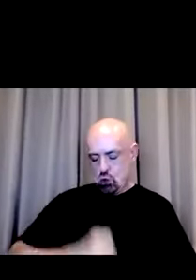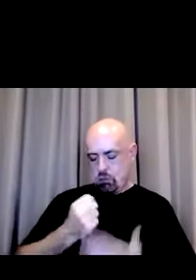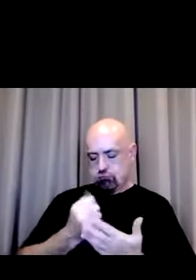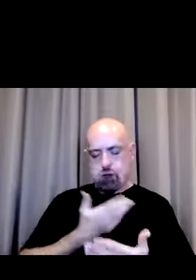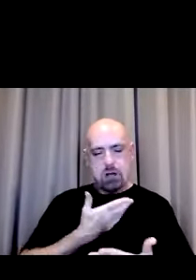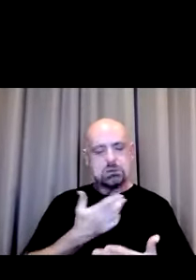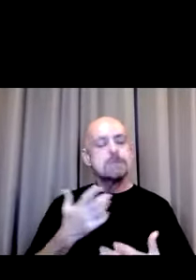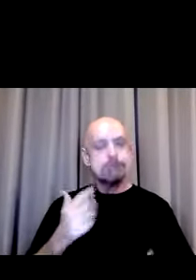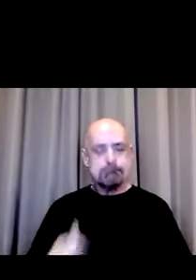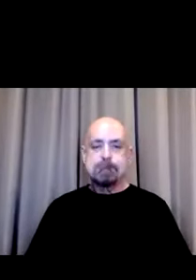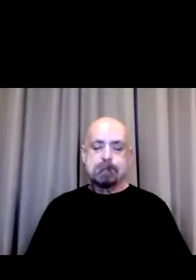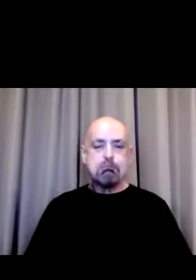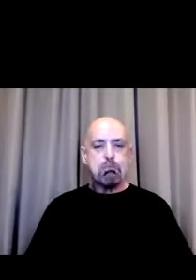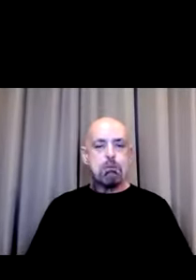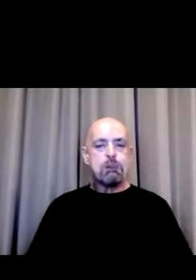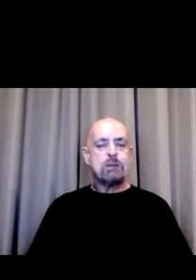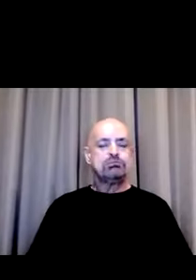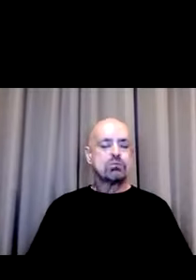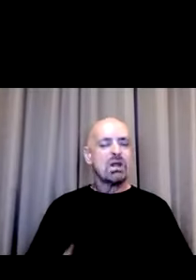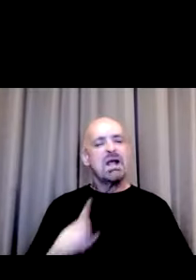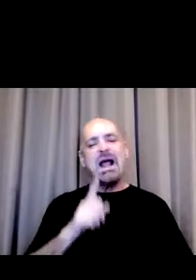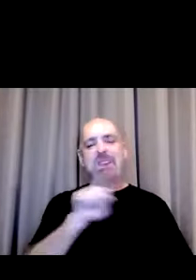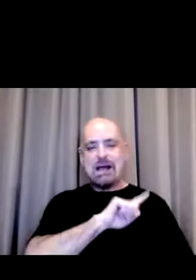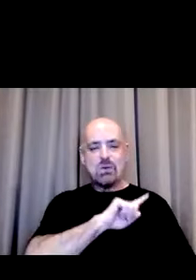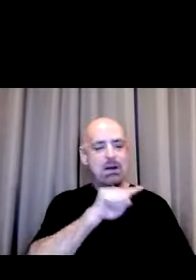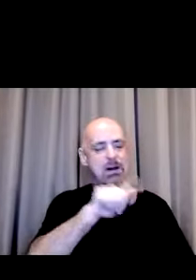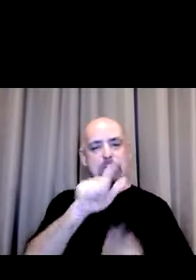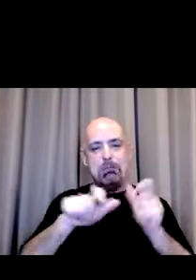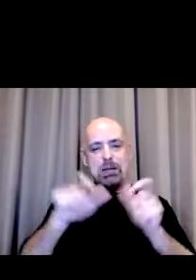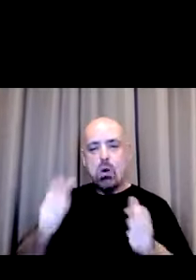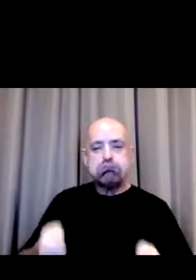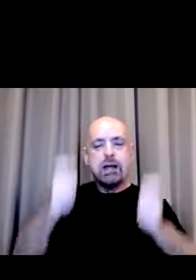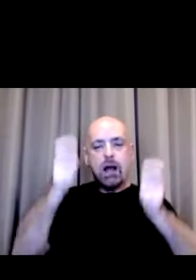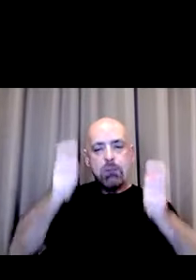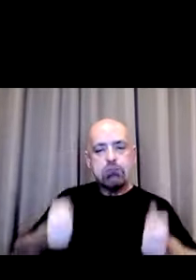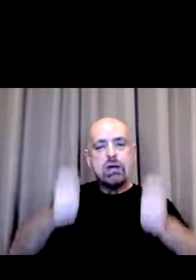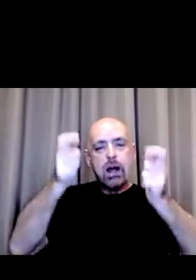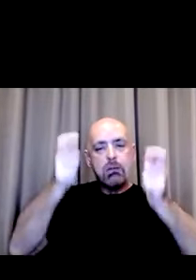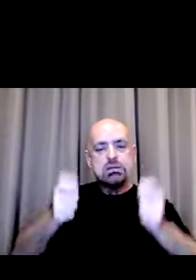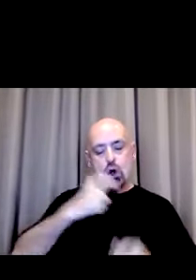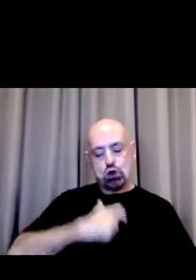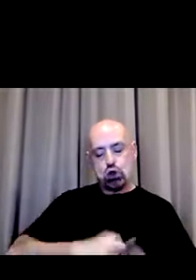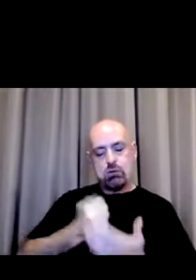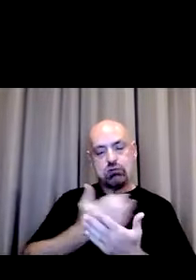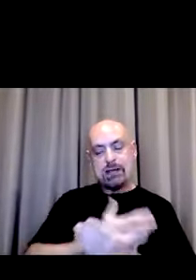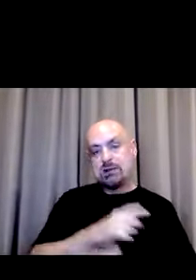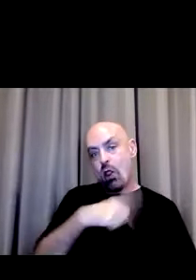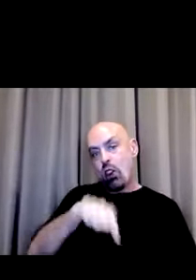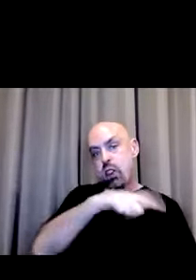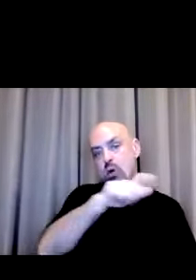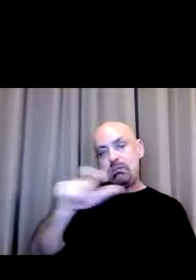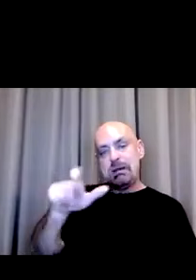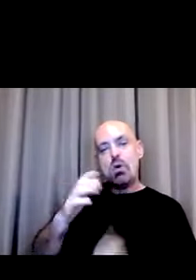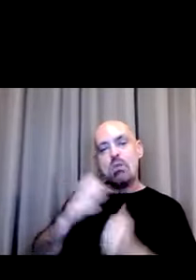particularly noticeable right now. Gay and lesbian rights to safeguard freedoms to pursue chosen life